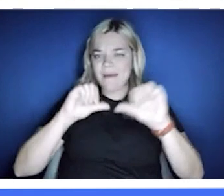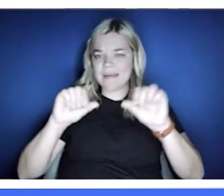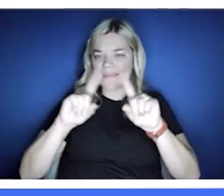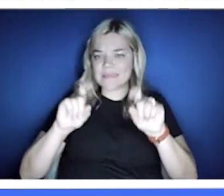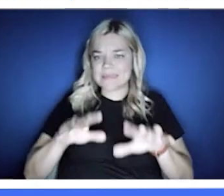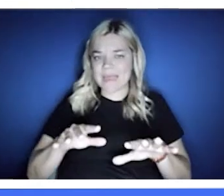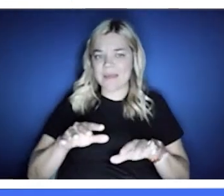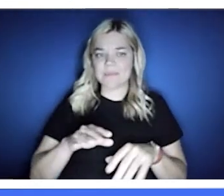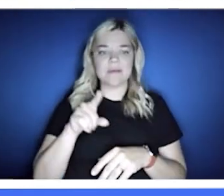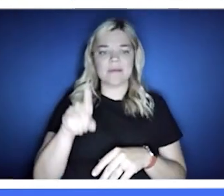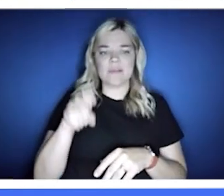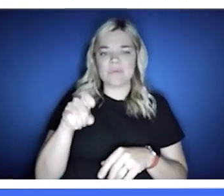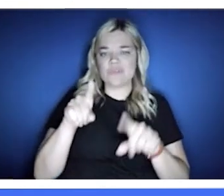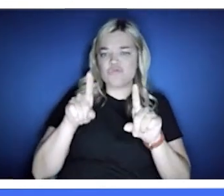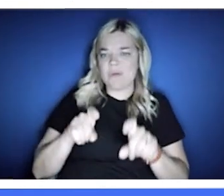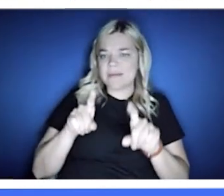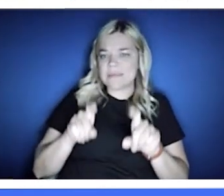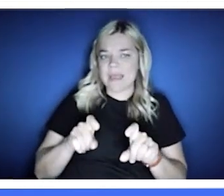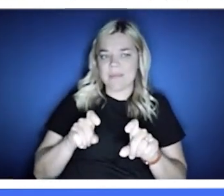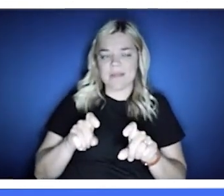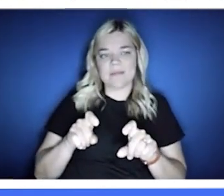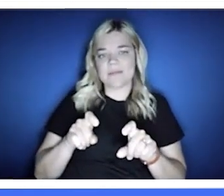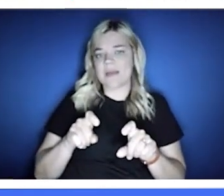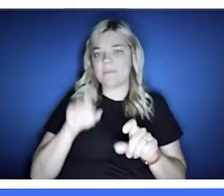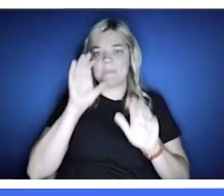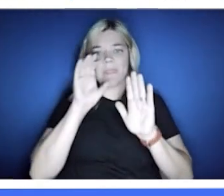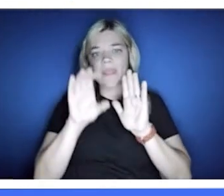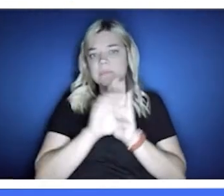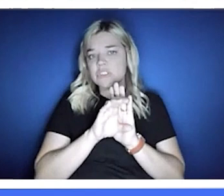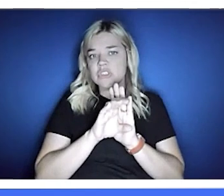need to examine images to describe a science process.